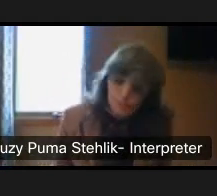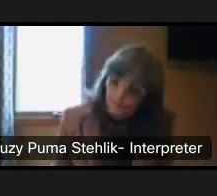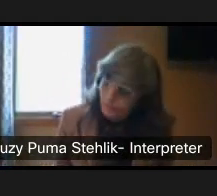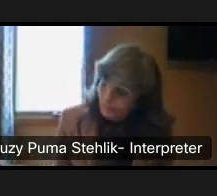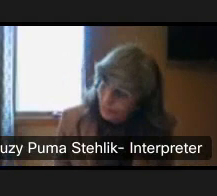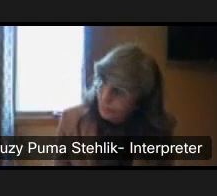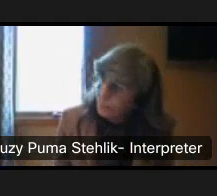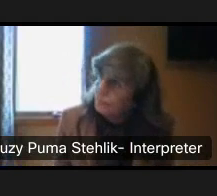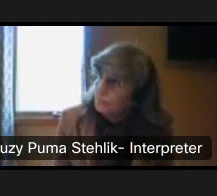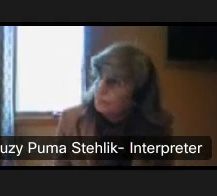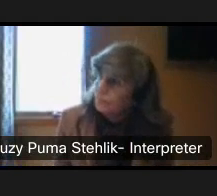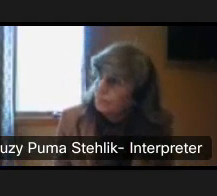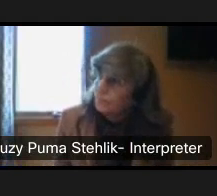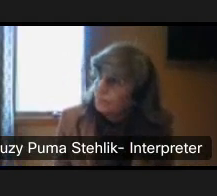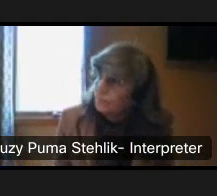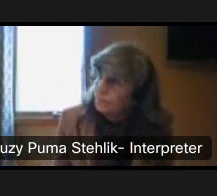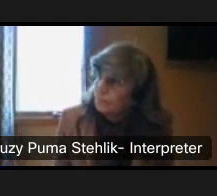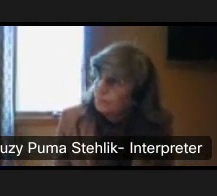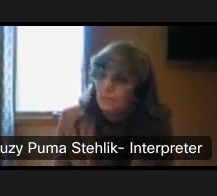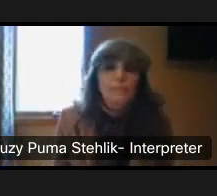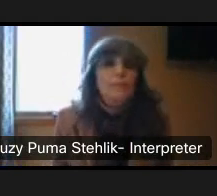Accessible to each apartment or suite.